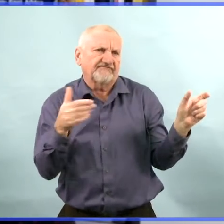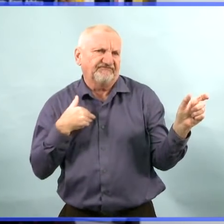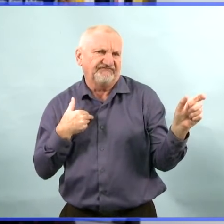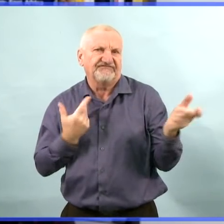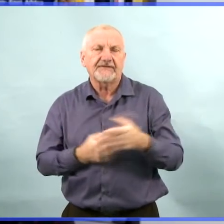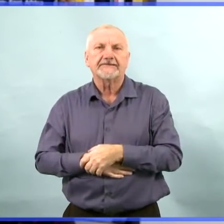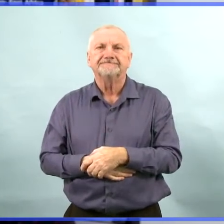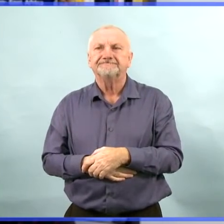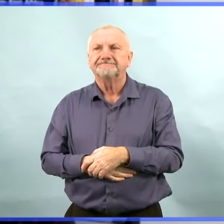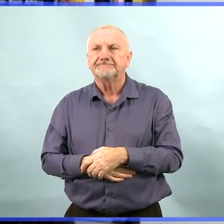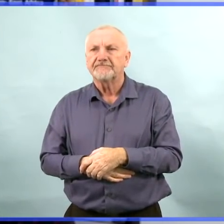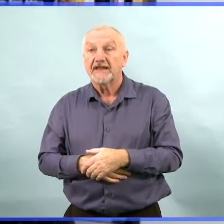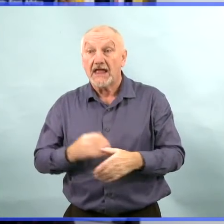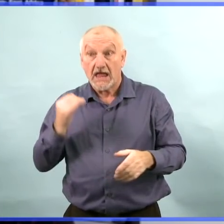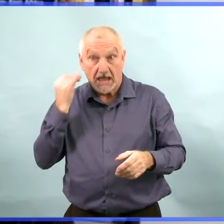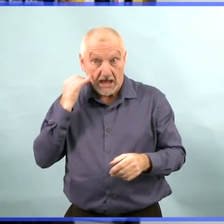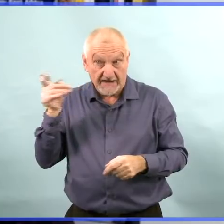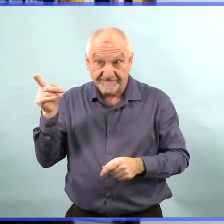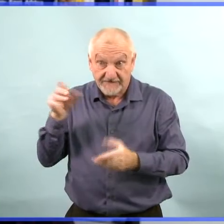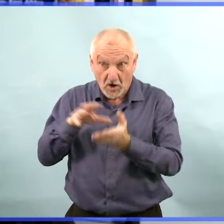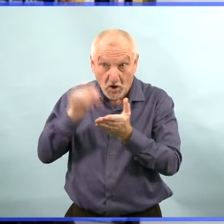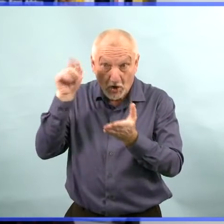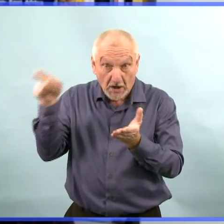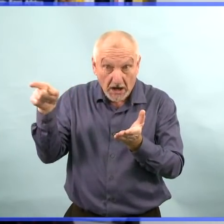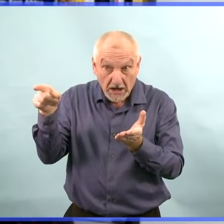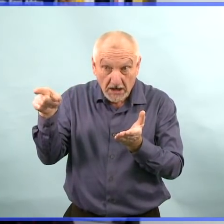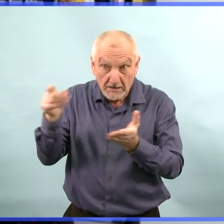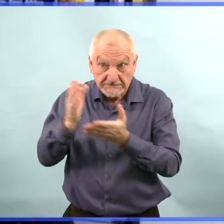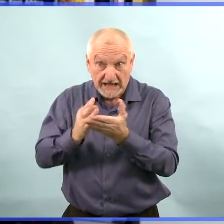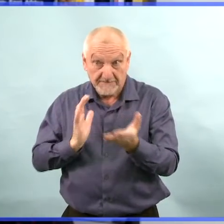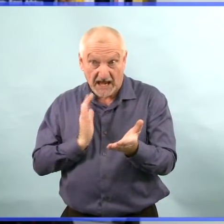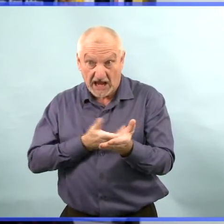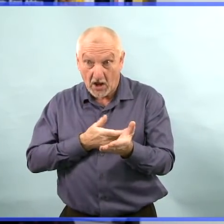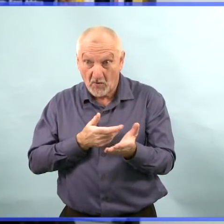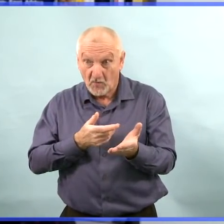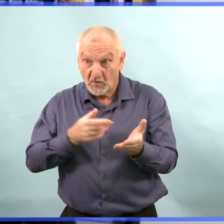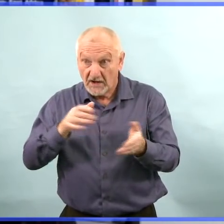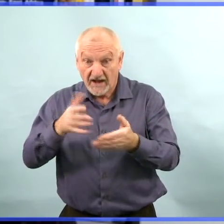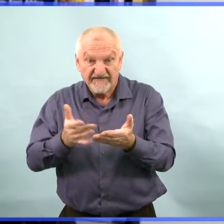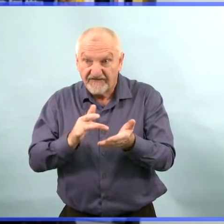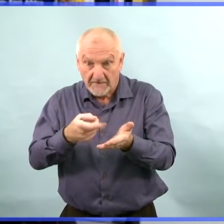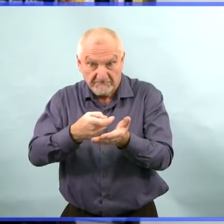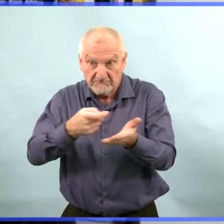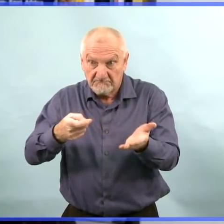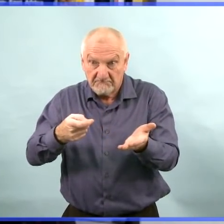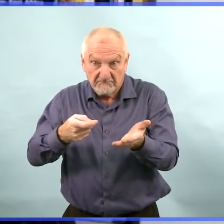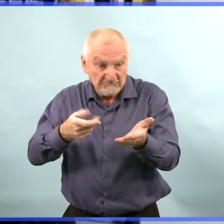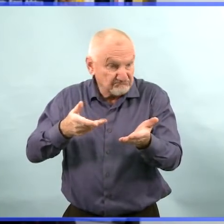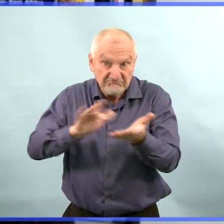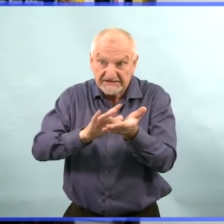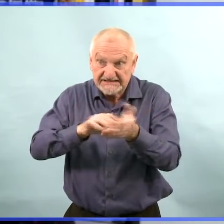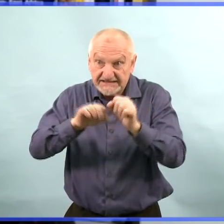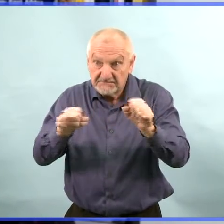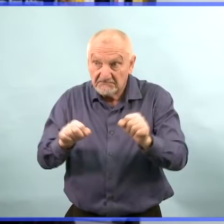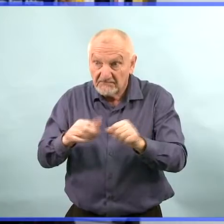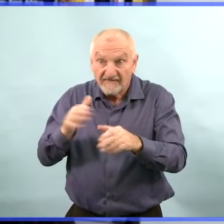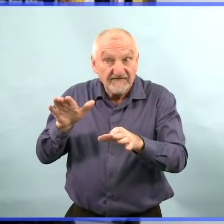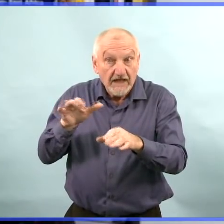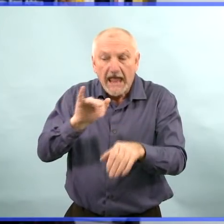that some of the immune response doesn't work as well against omicron we will still have good protection from other parts of our immune response